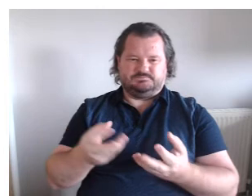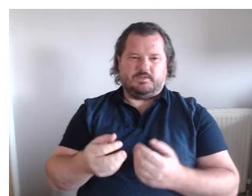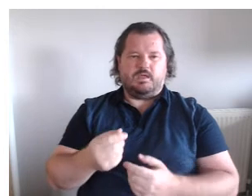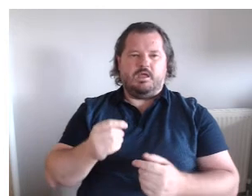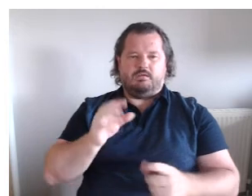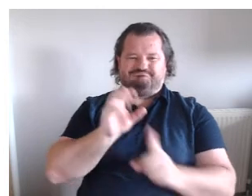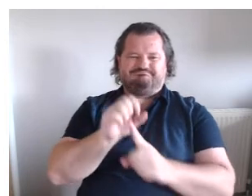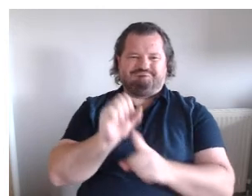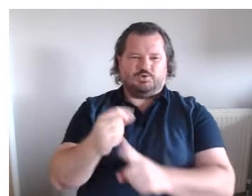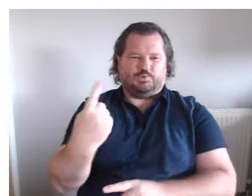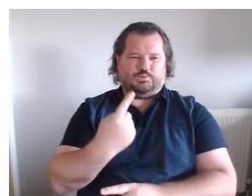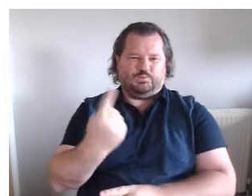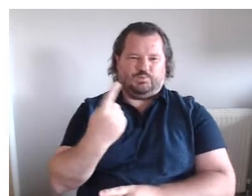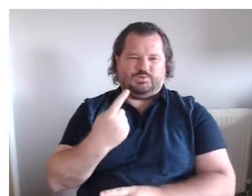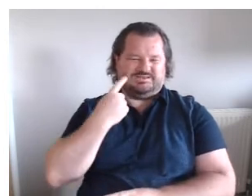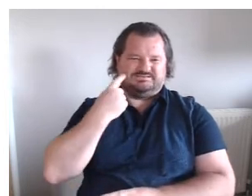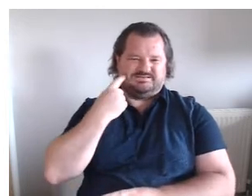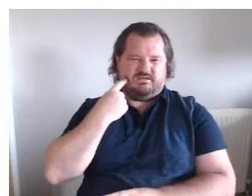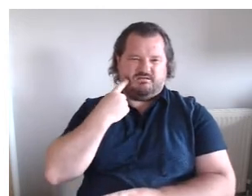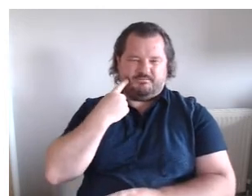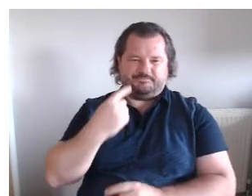personal identification is easier.